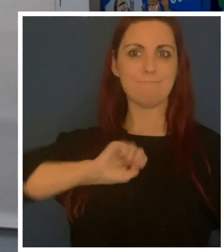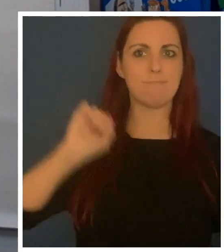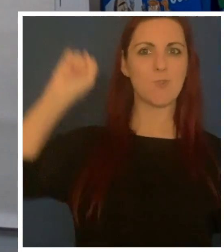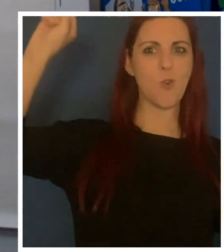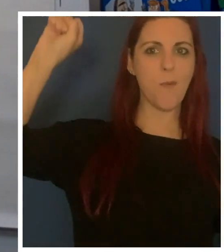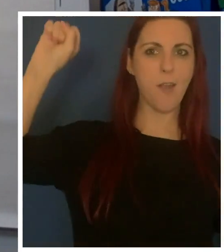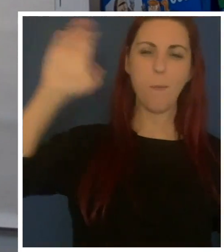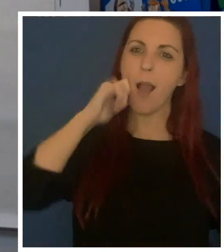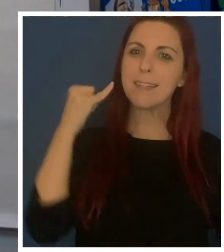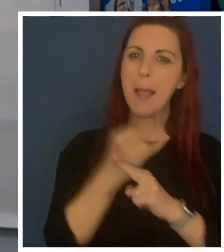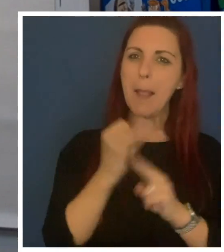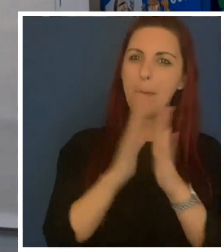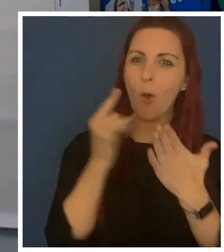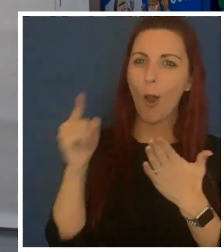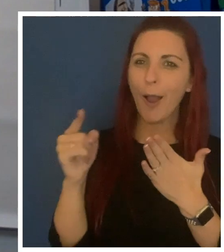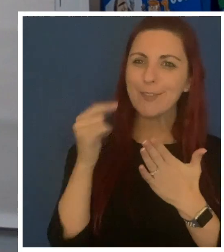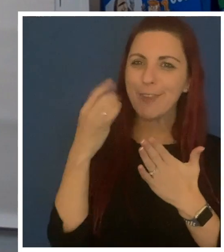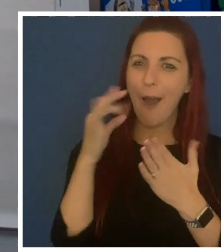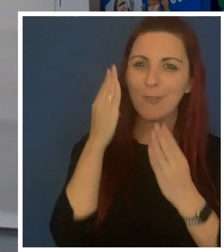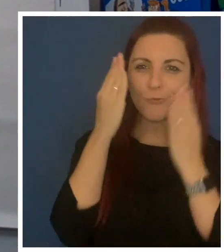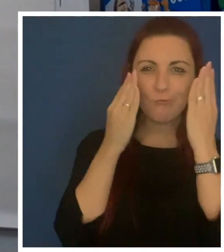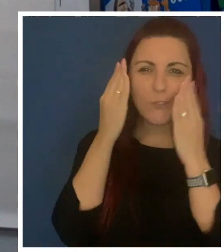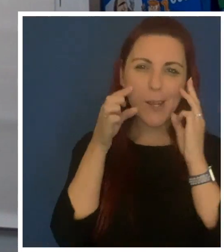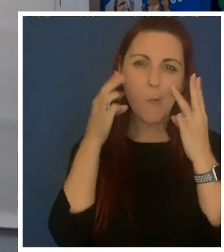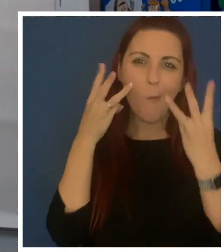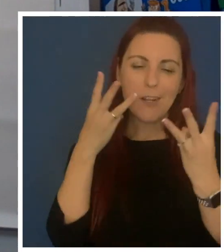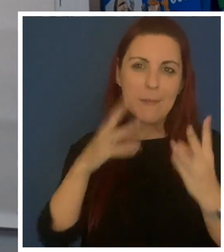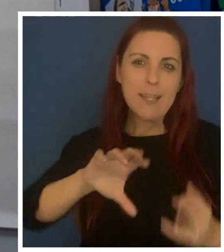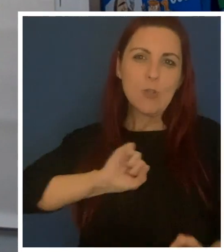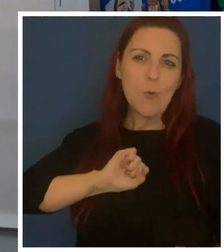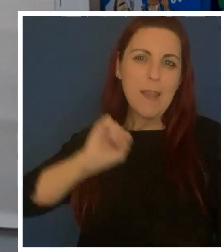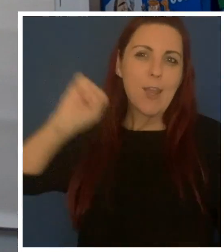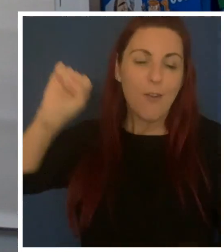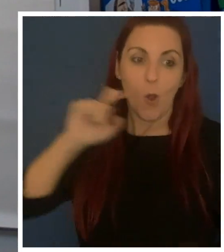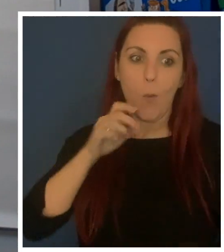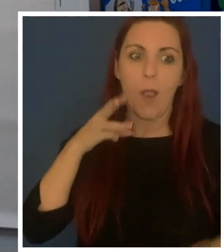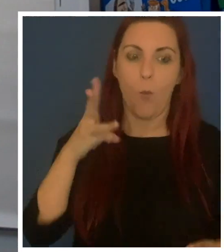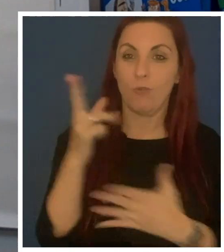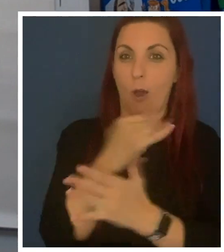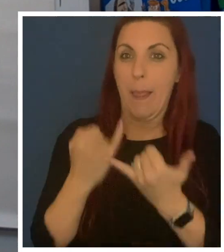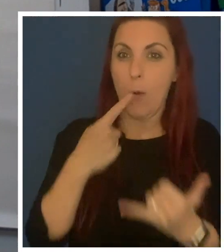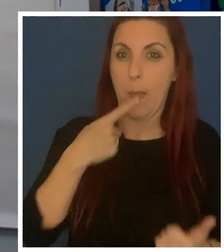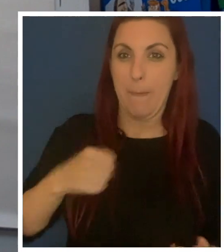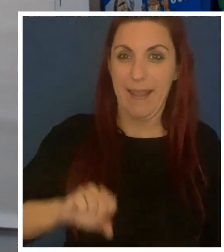being a superhero and she's really cool. But we're going to draw her as an actual superhero with the mask and with the big logo on her chest.